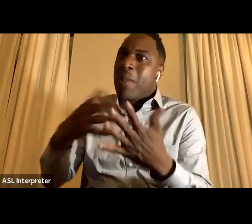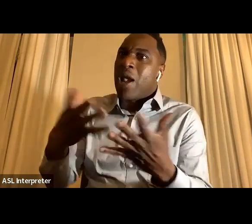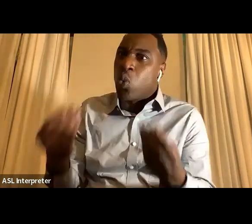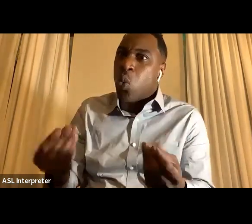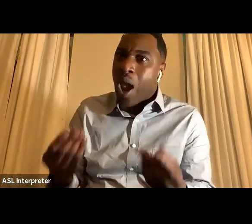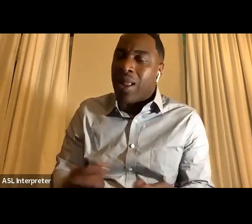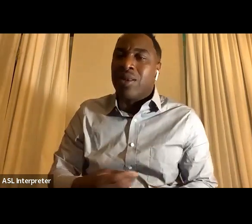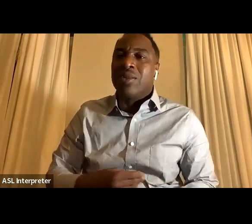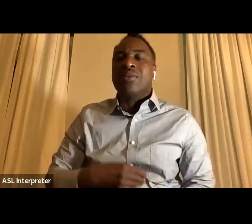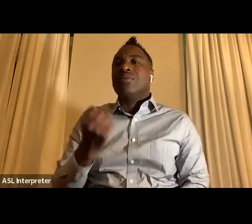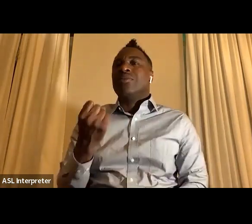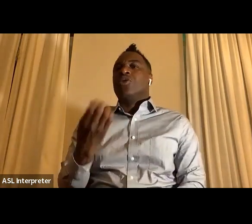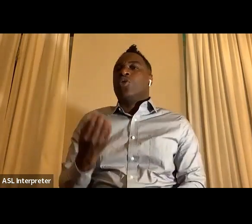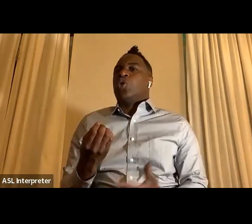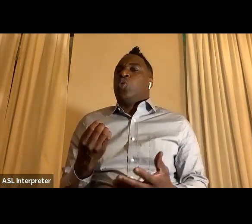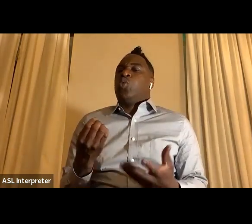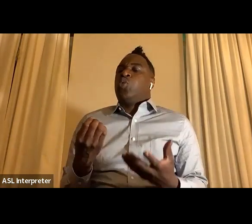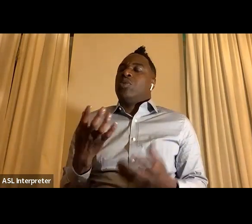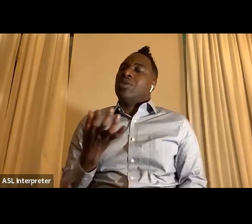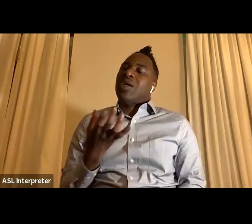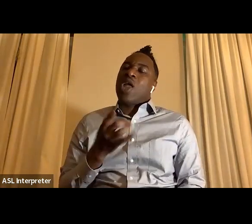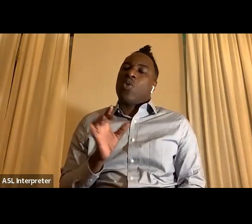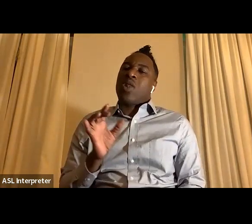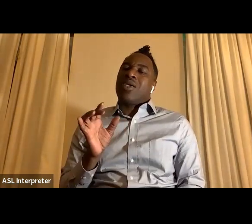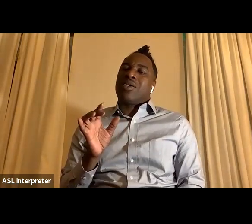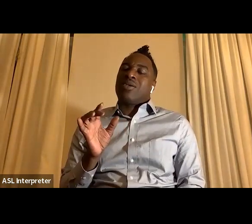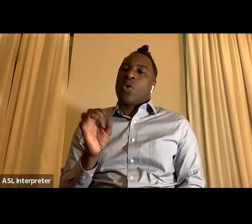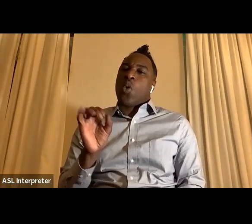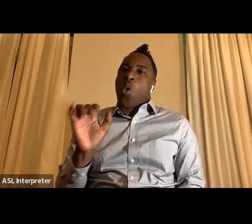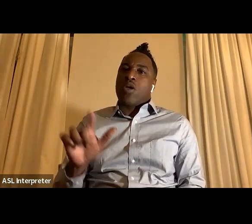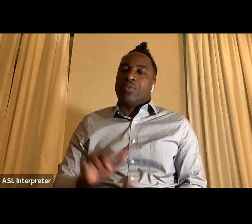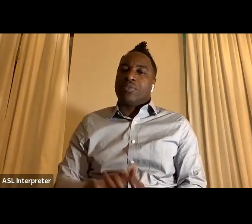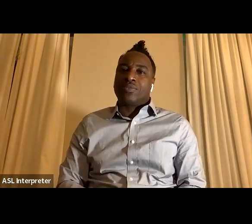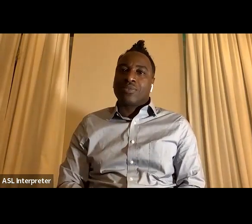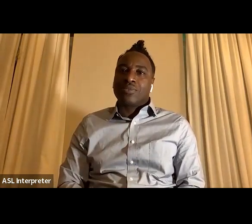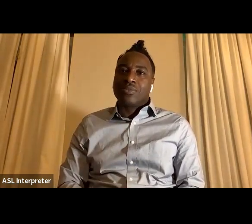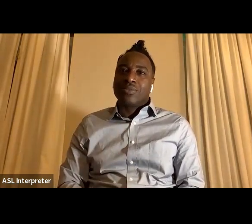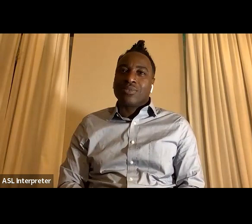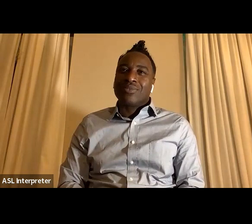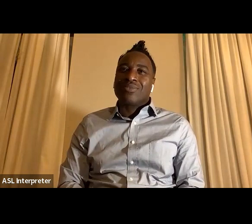Like I said, I incorporated the lace. I don't do too much really with it,